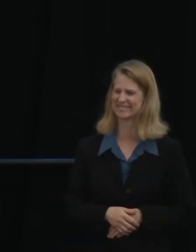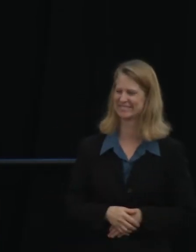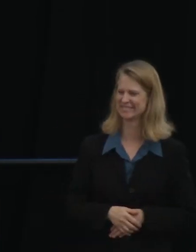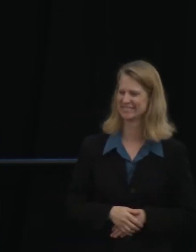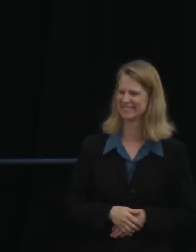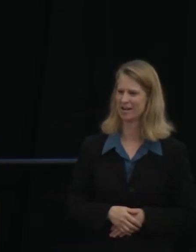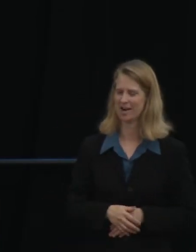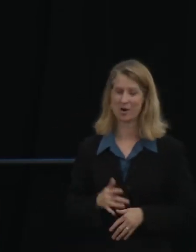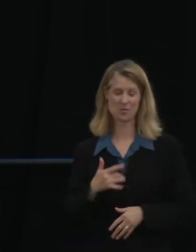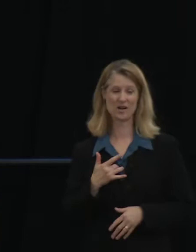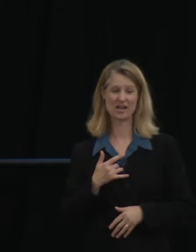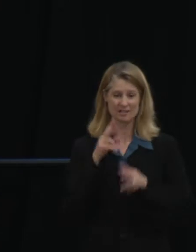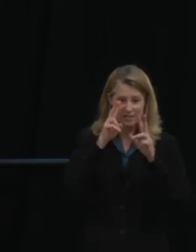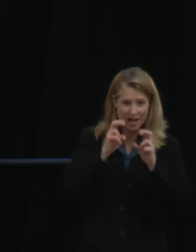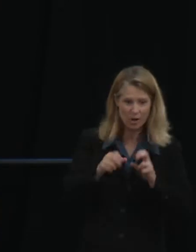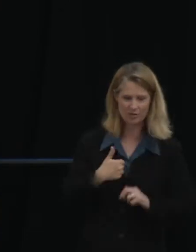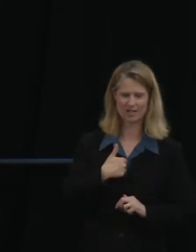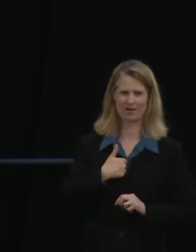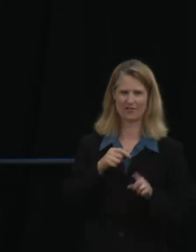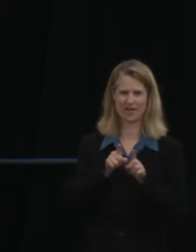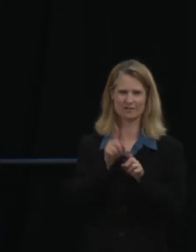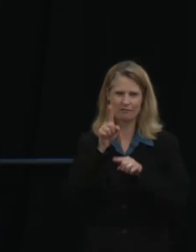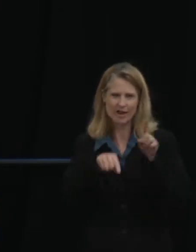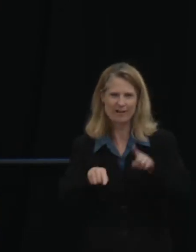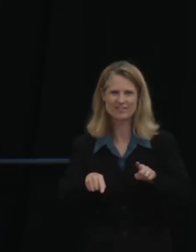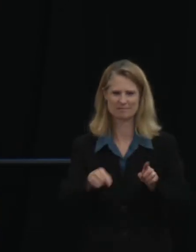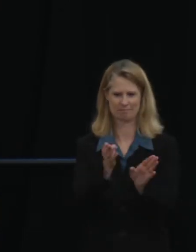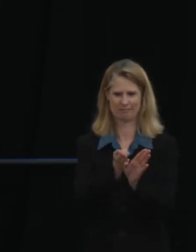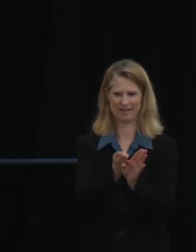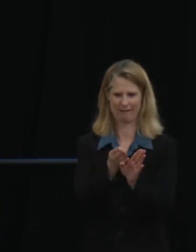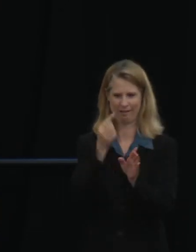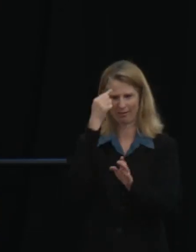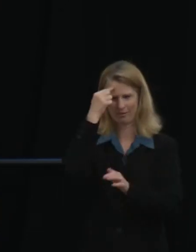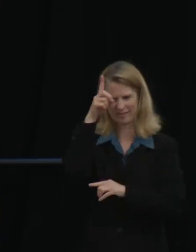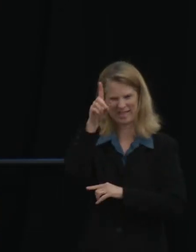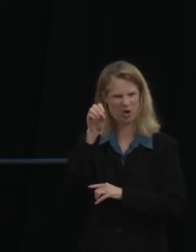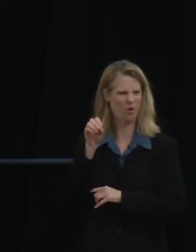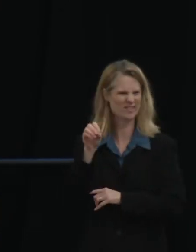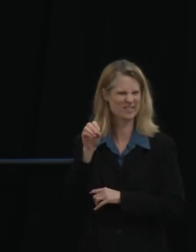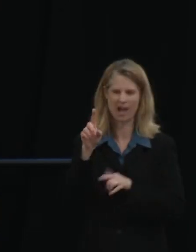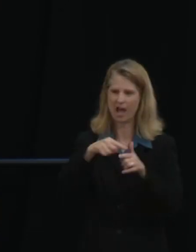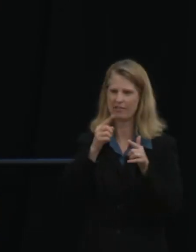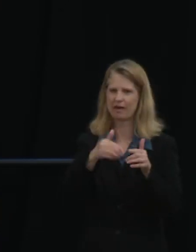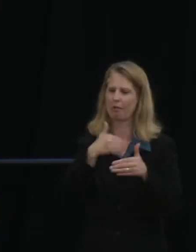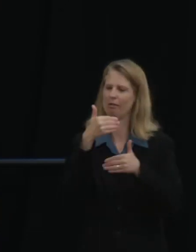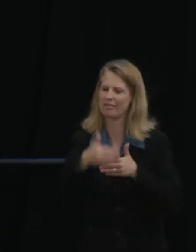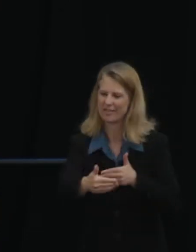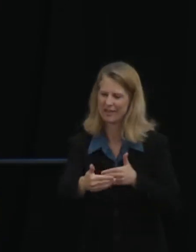We nervously diagnosed ourselves with various psychiatric disorders, and then moved on to our friends and families.